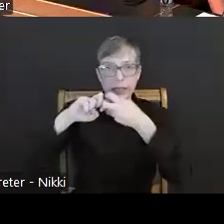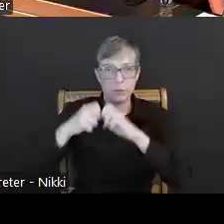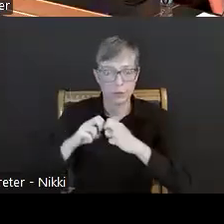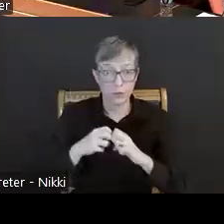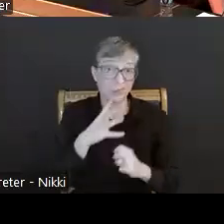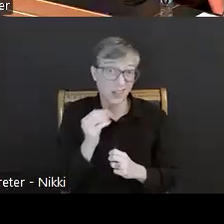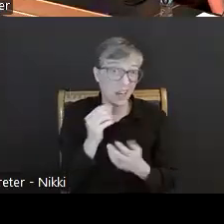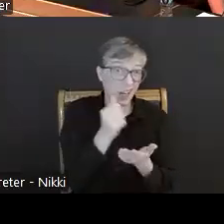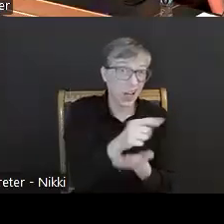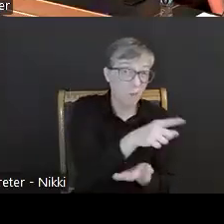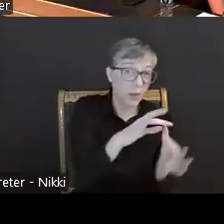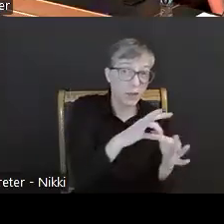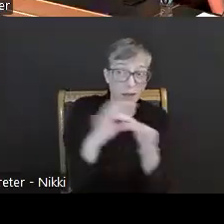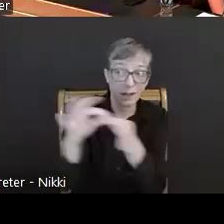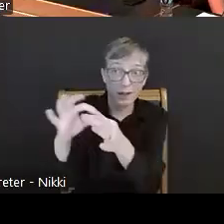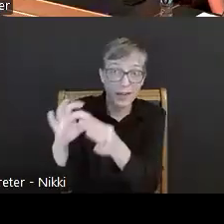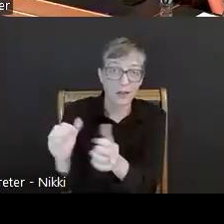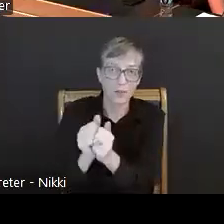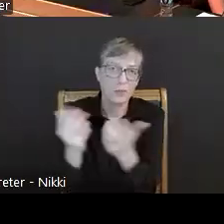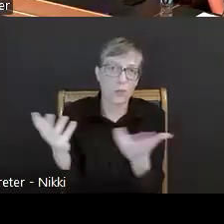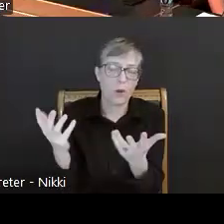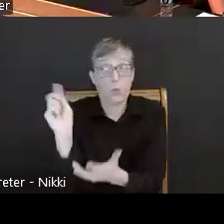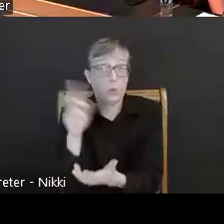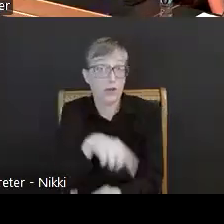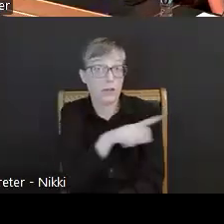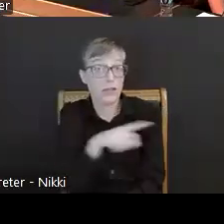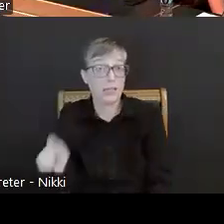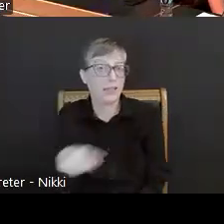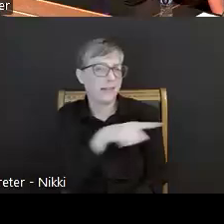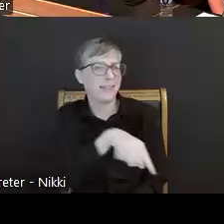that they might not even know um exist or are available for them to navigate such a difficult